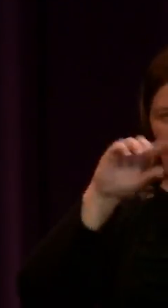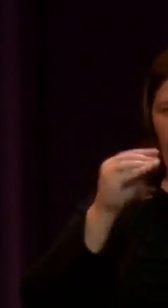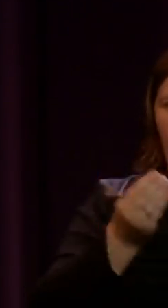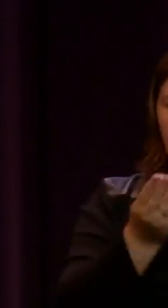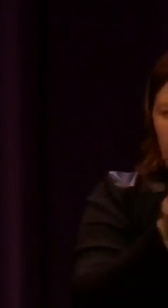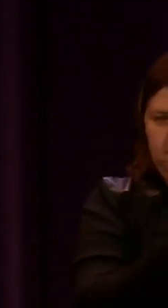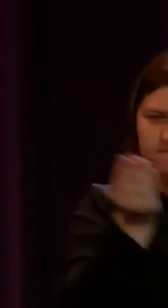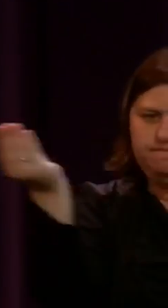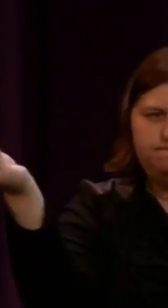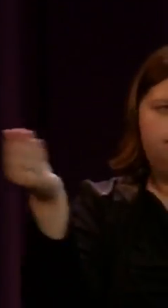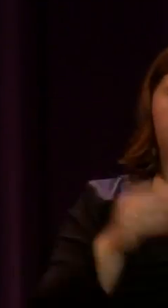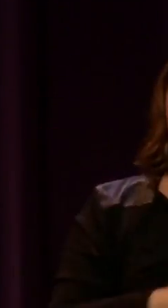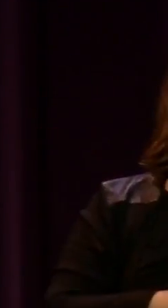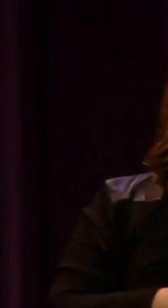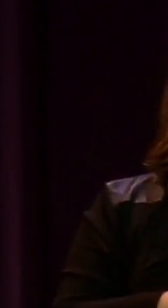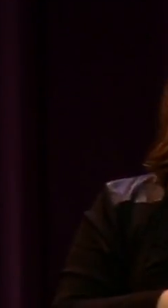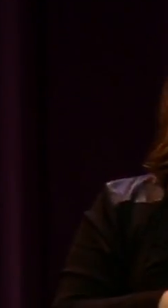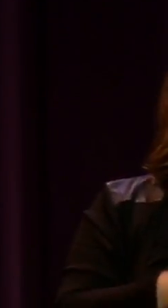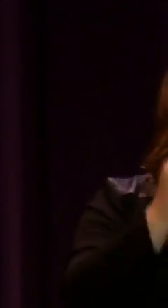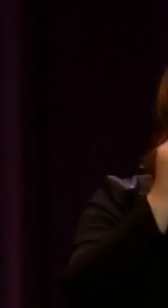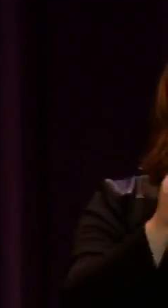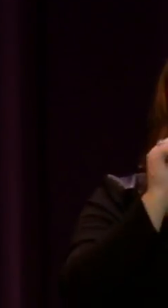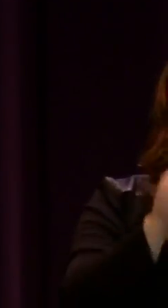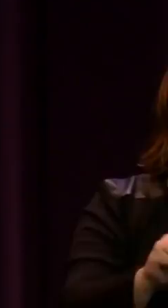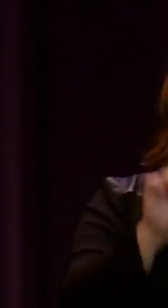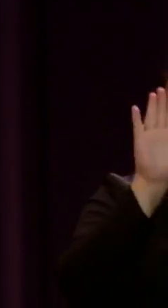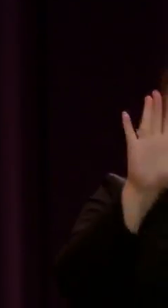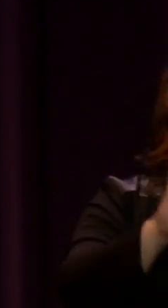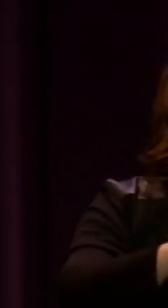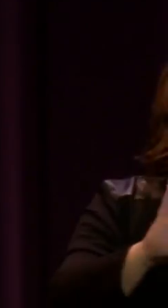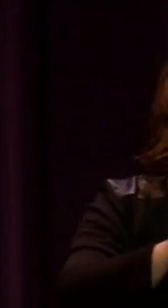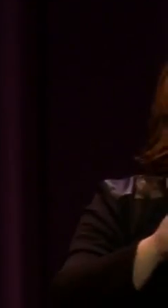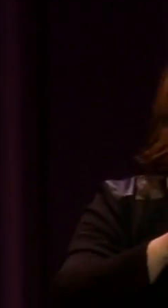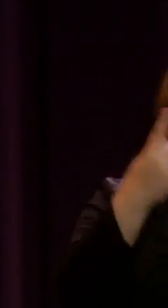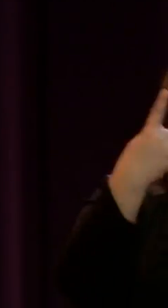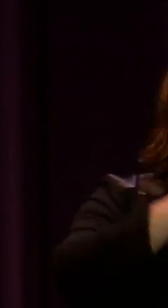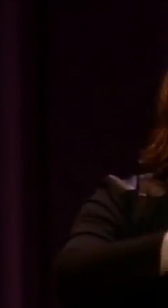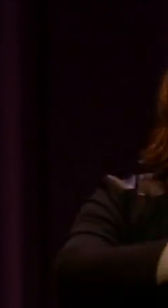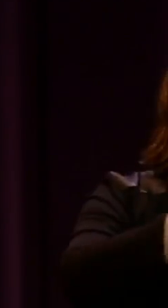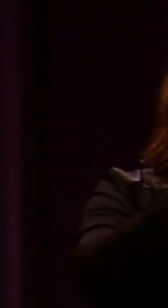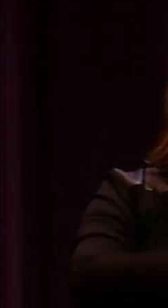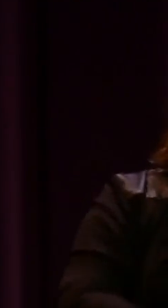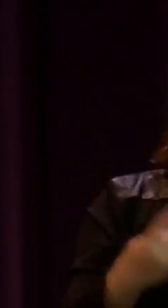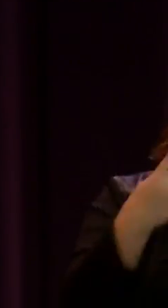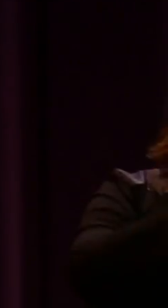AN INDIVIDUAL CAN ONLY TESTIFY ONCE DURING EACH SESSION.